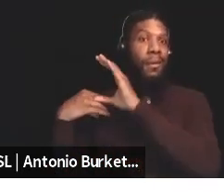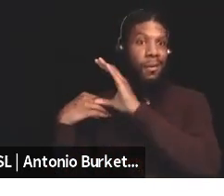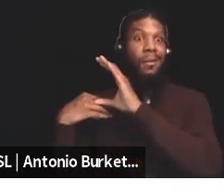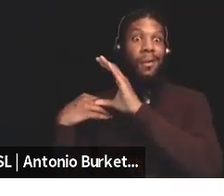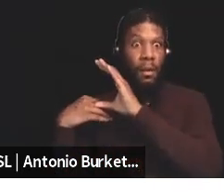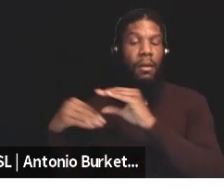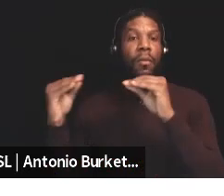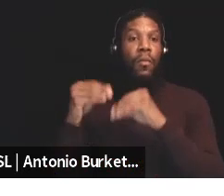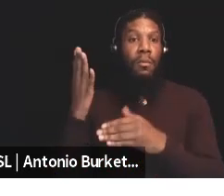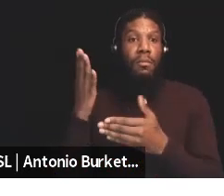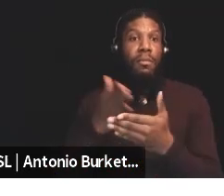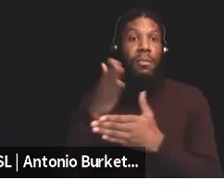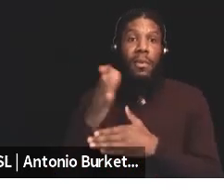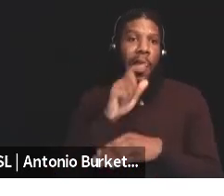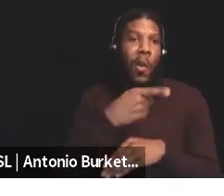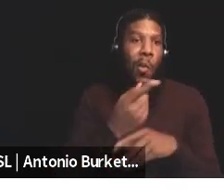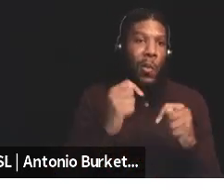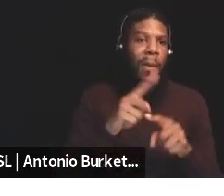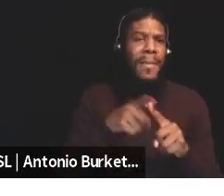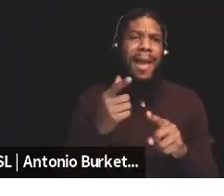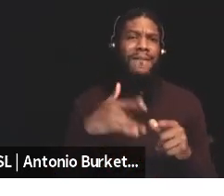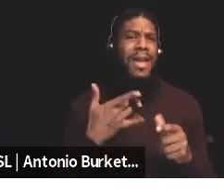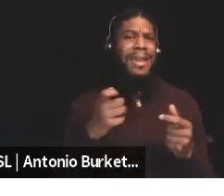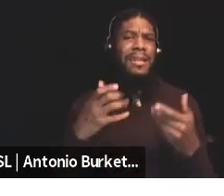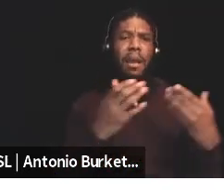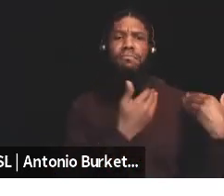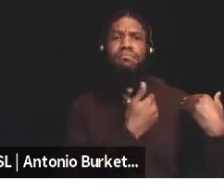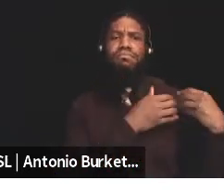I really just need to kind of hand the reins over to them and let them make decisions about